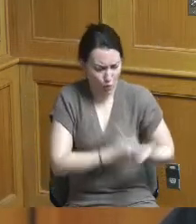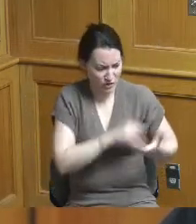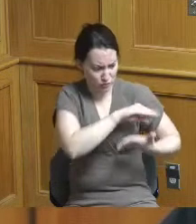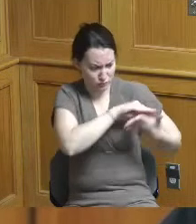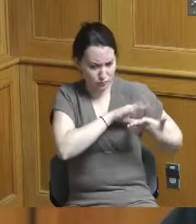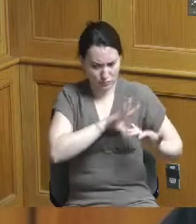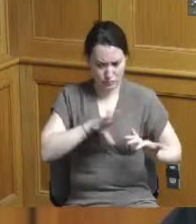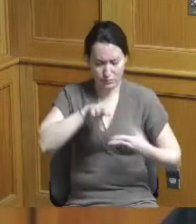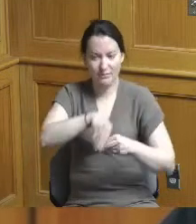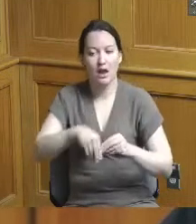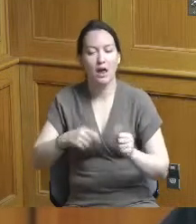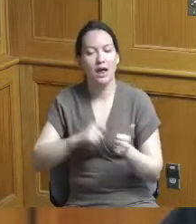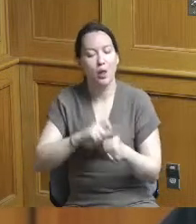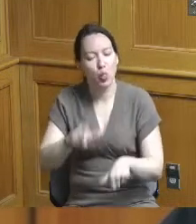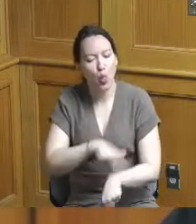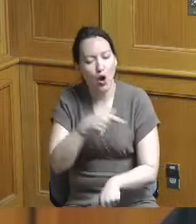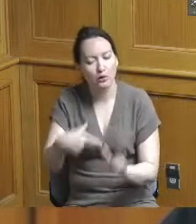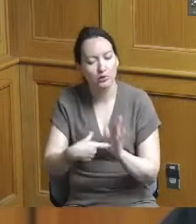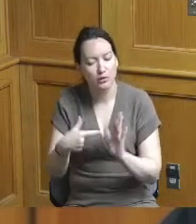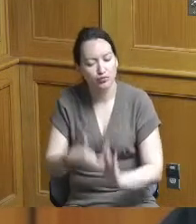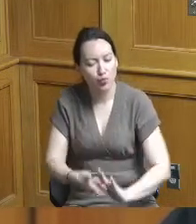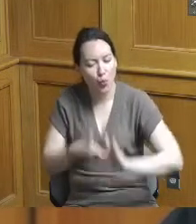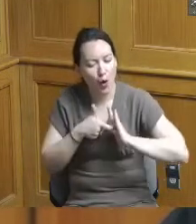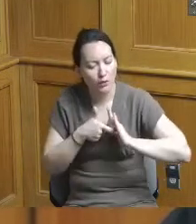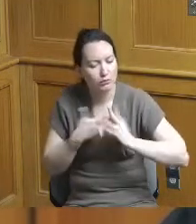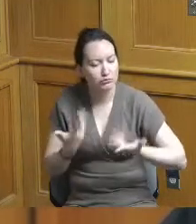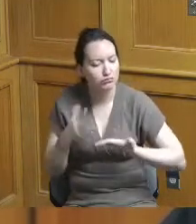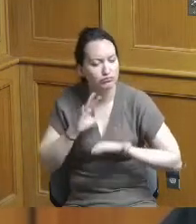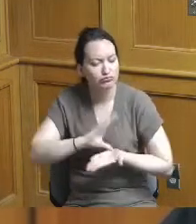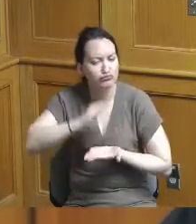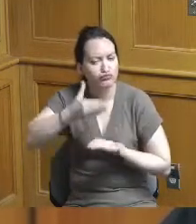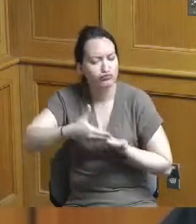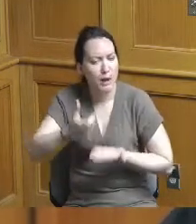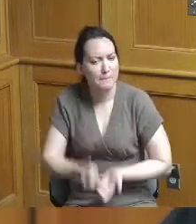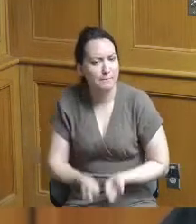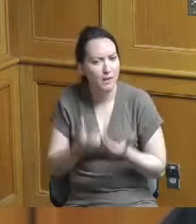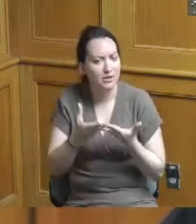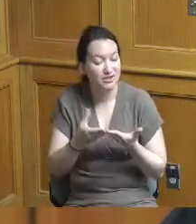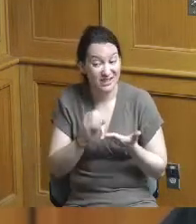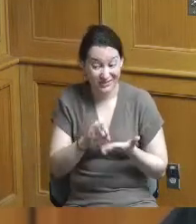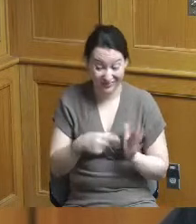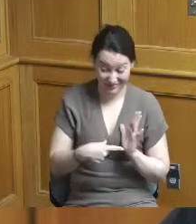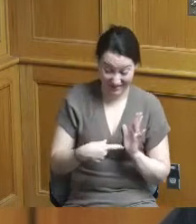is the term of the debt you know what would be the dollar amount outside the debt that the city or